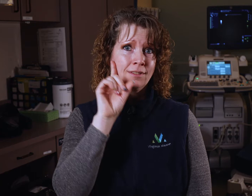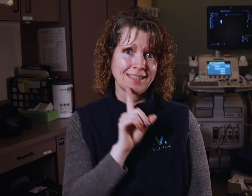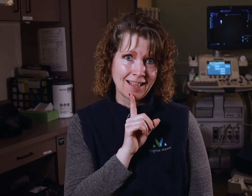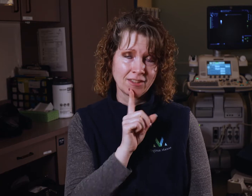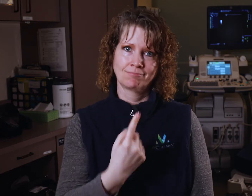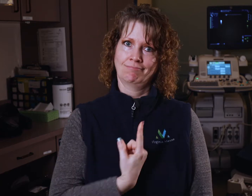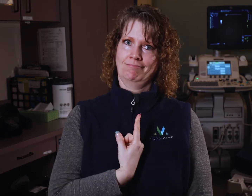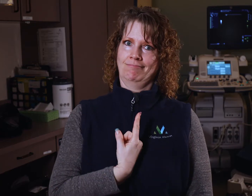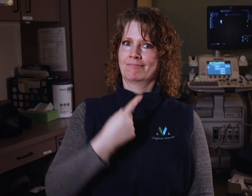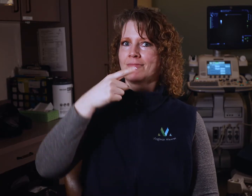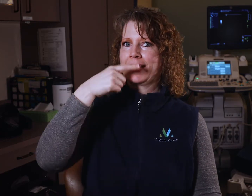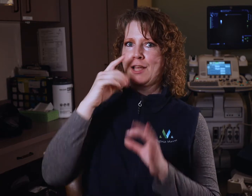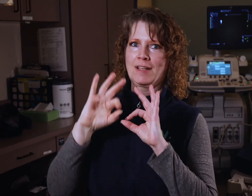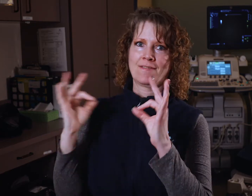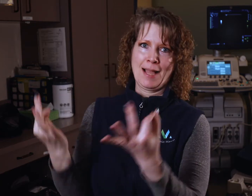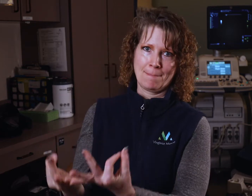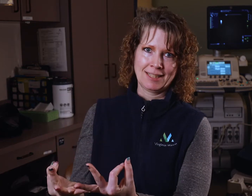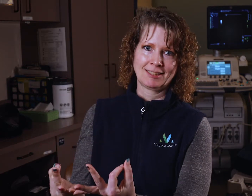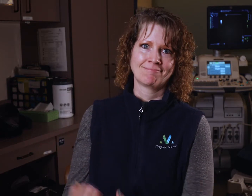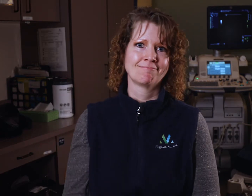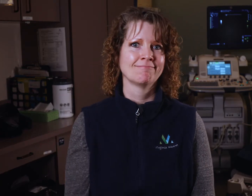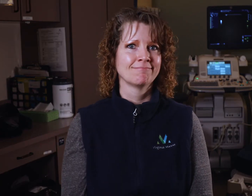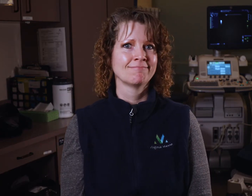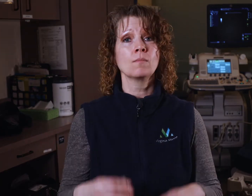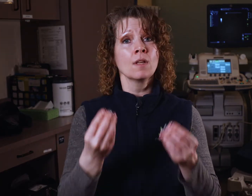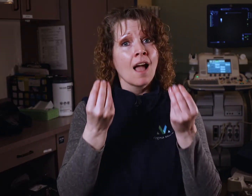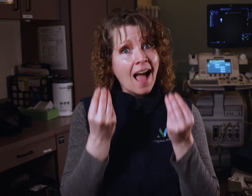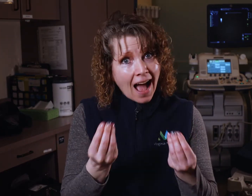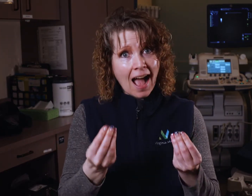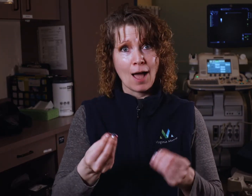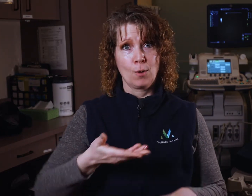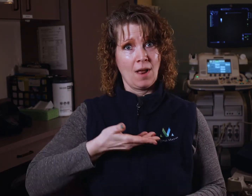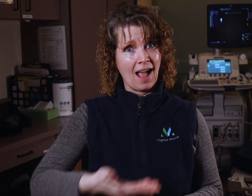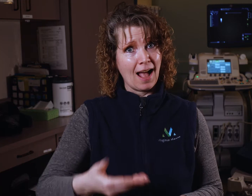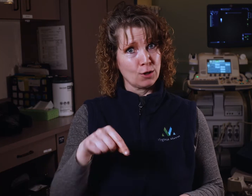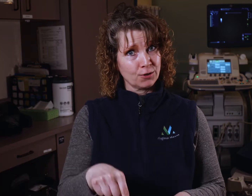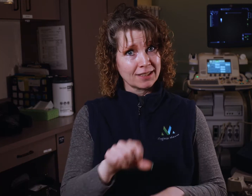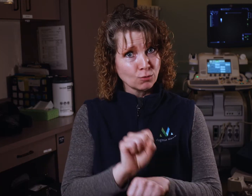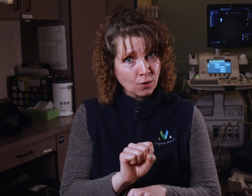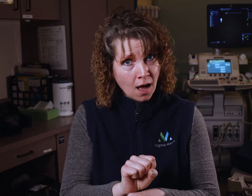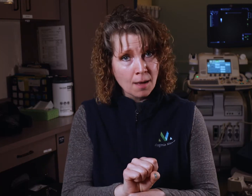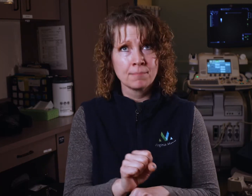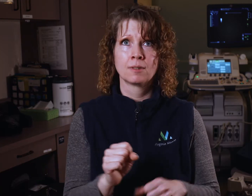I was born deaf, and I'm the only deaf person in my family. Let me tell you about how I ended up